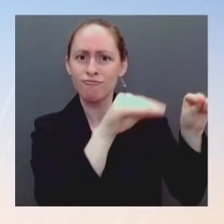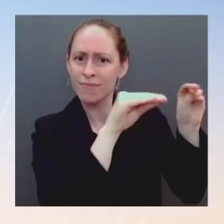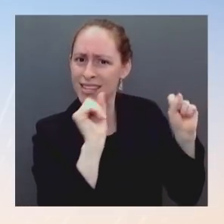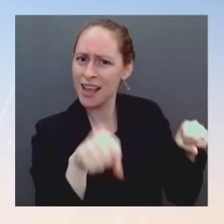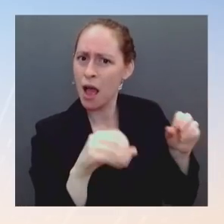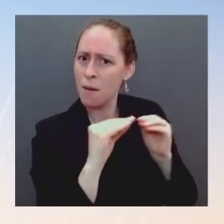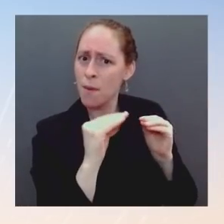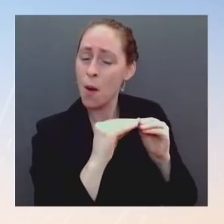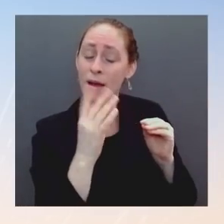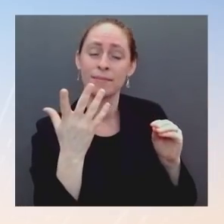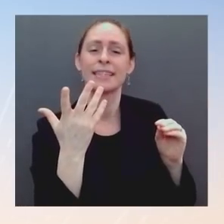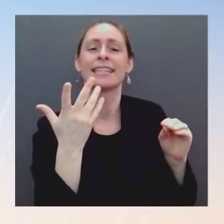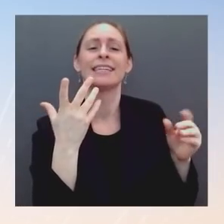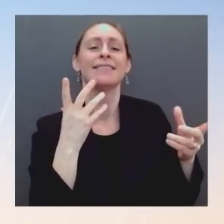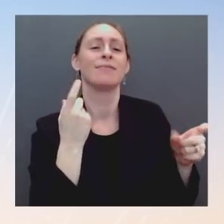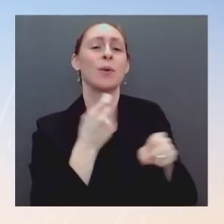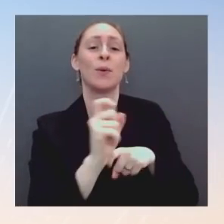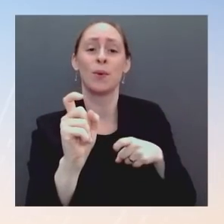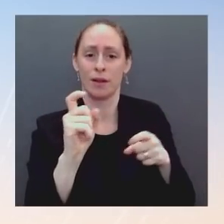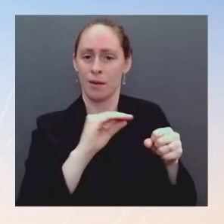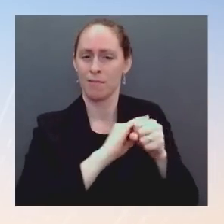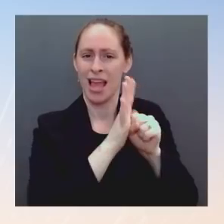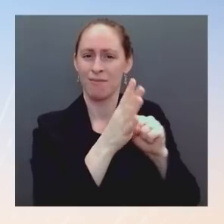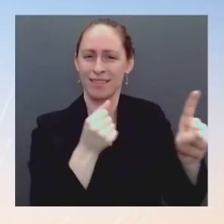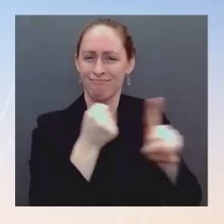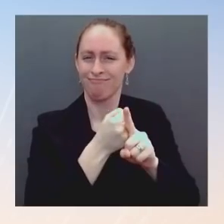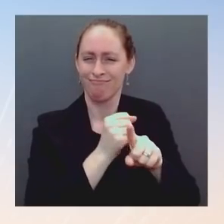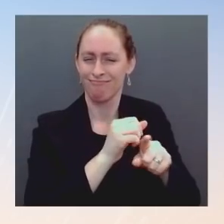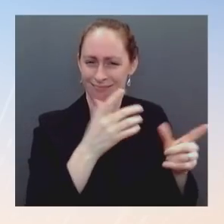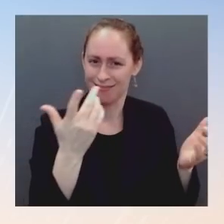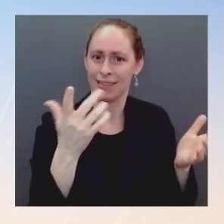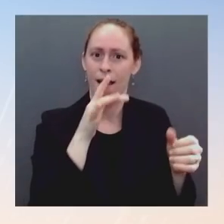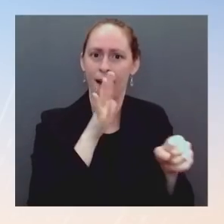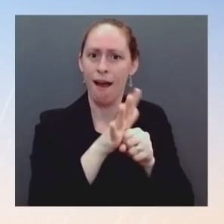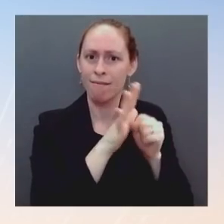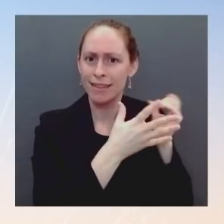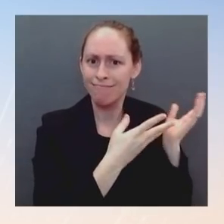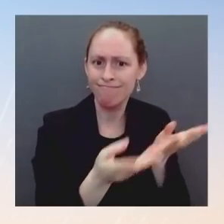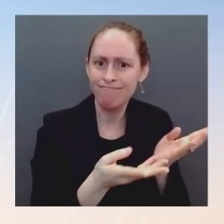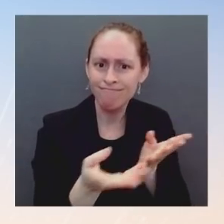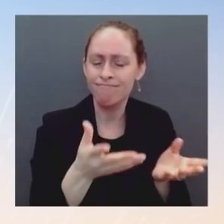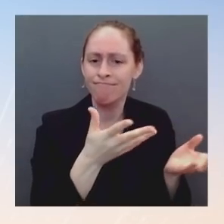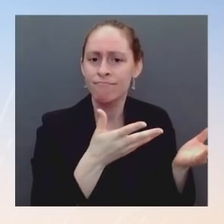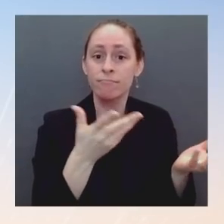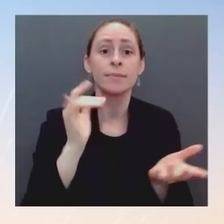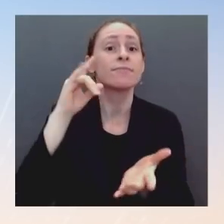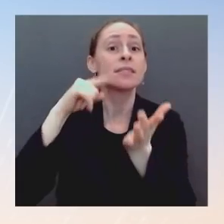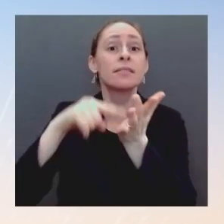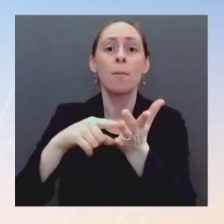which is underutilized, where other ports are -- you know, get most of the traffic. So, the U.S. Department of Agriculture